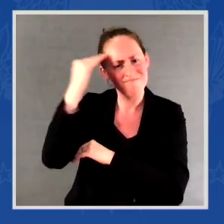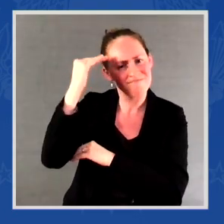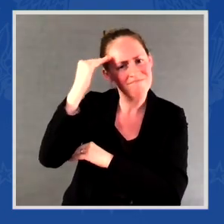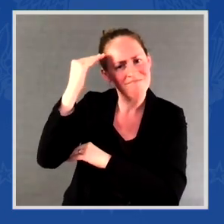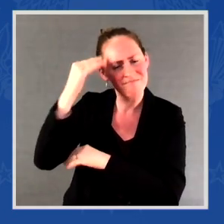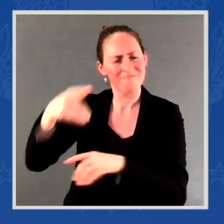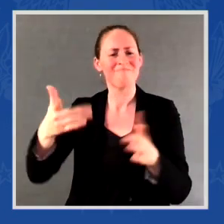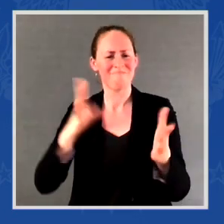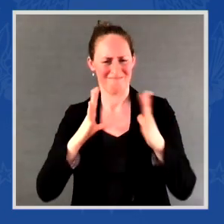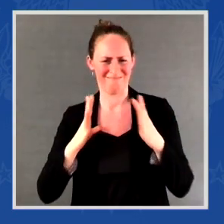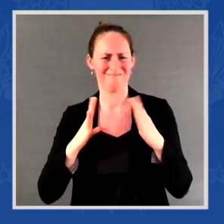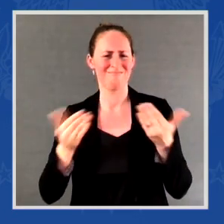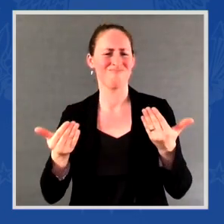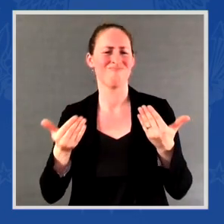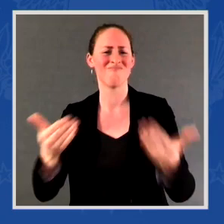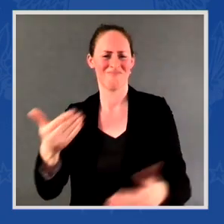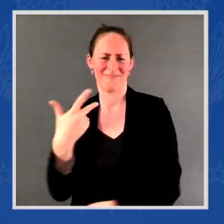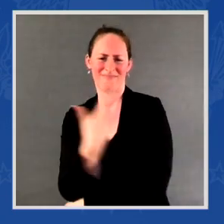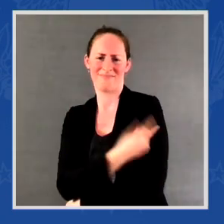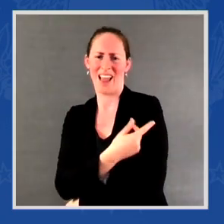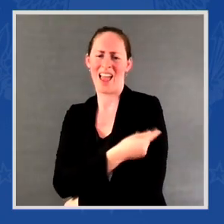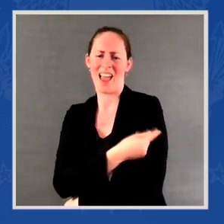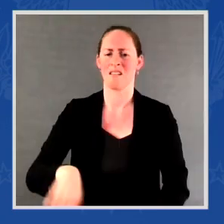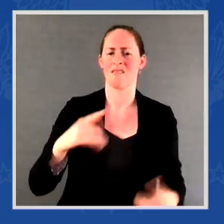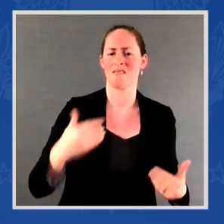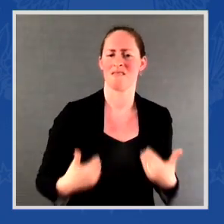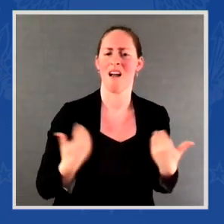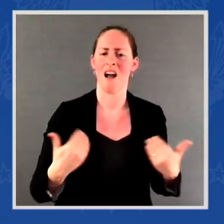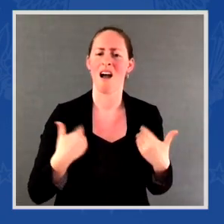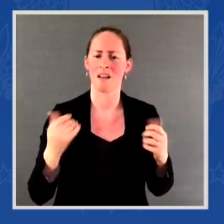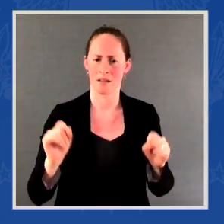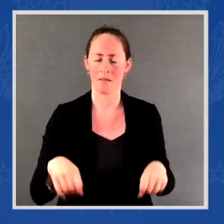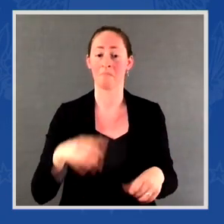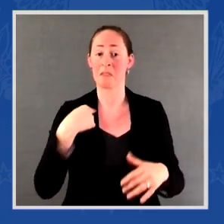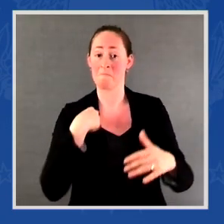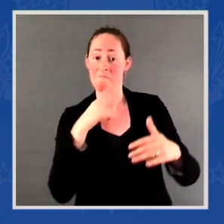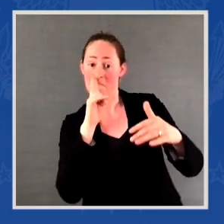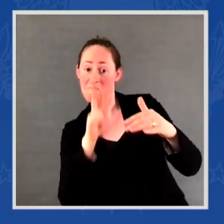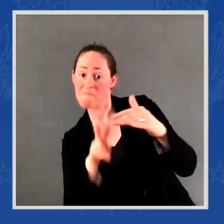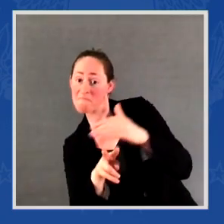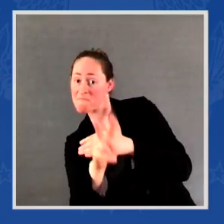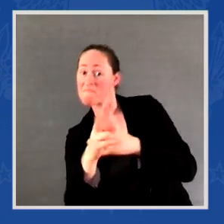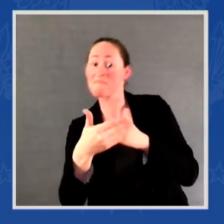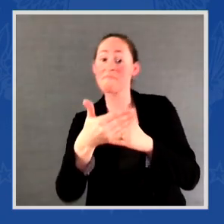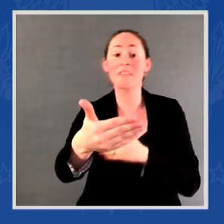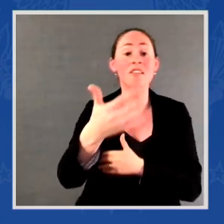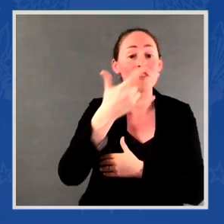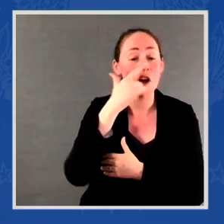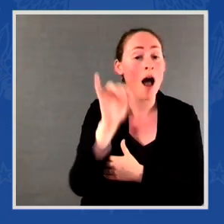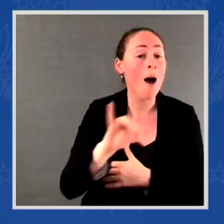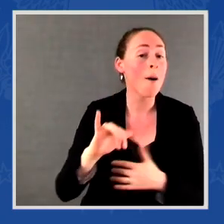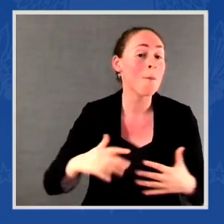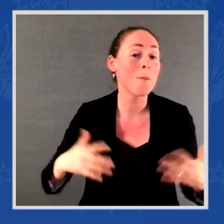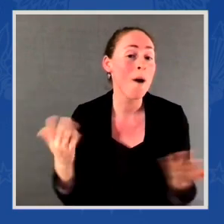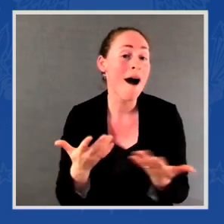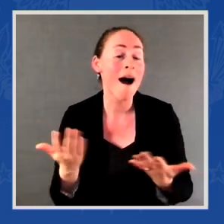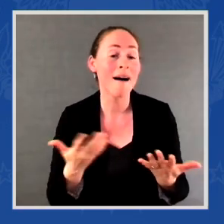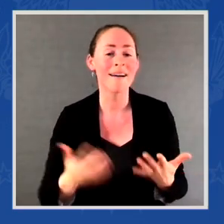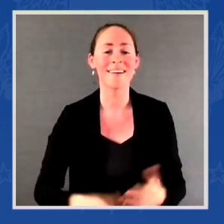And what's going to happen here, I predict, as soon as we go from temporary approval to permanent approval --